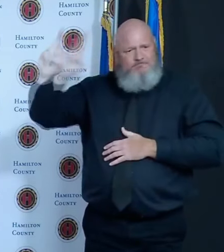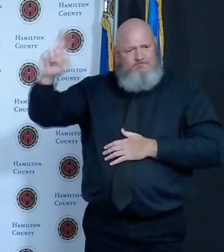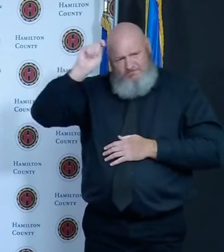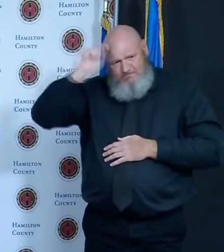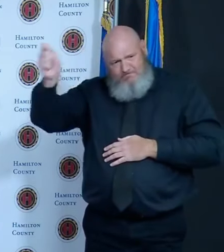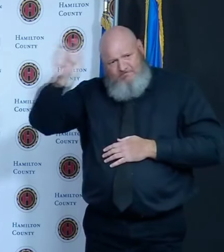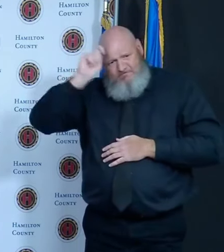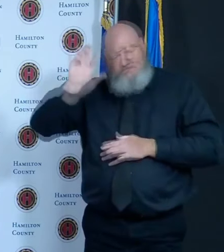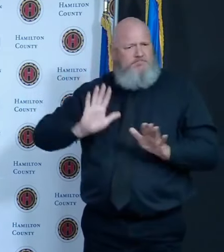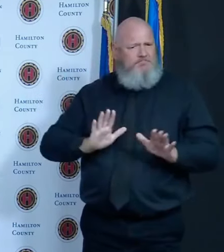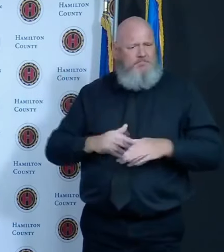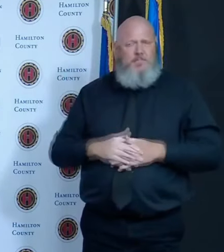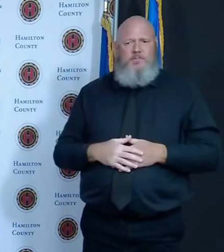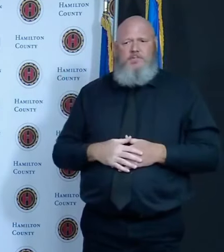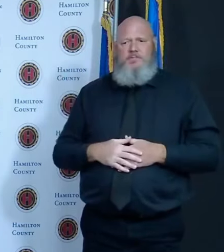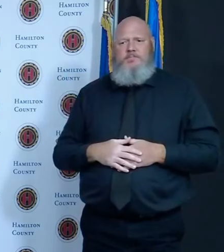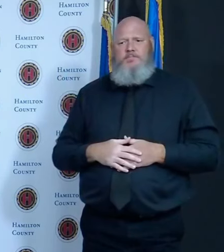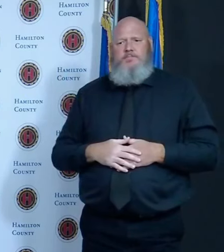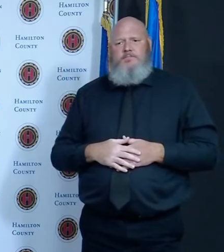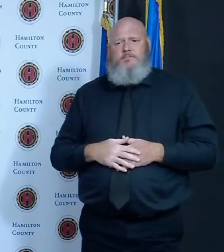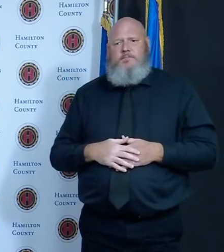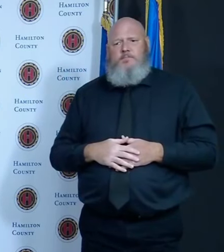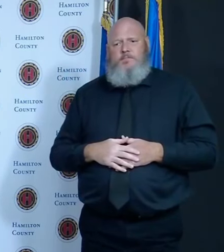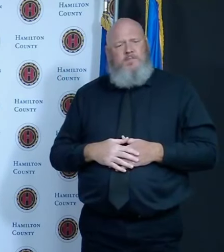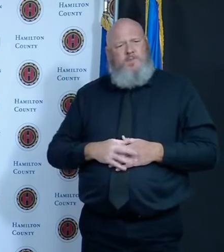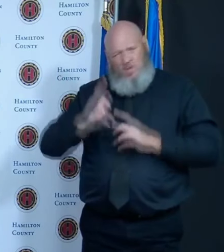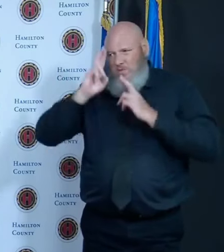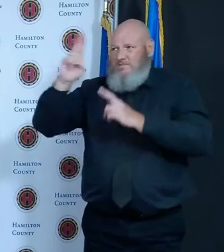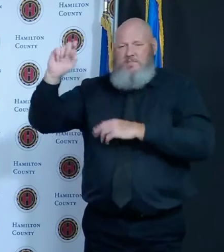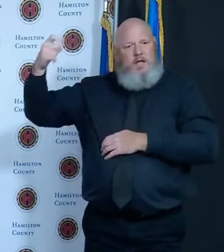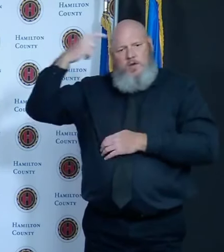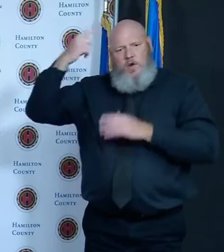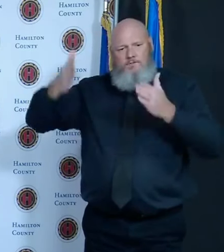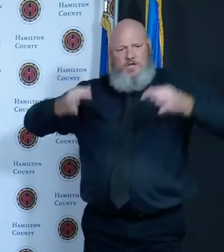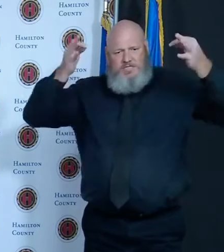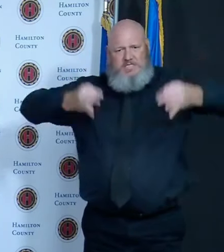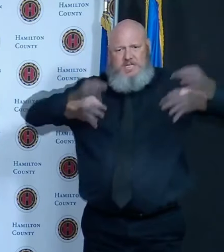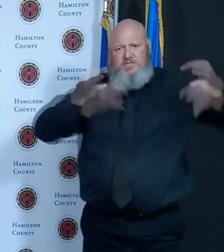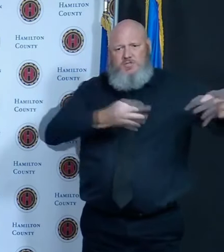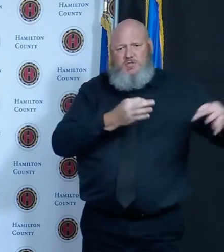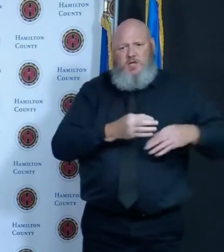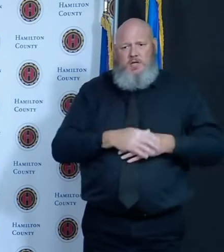for those that understand this better than any of the rest of us